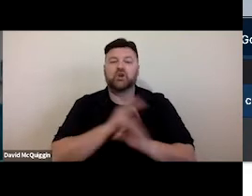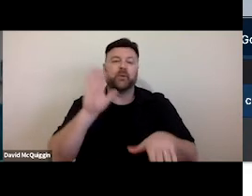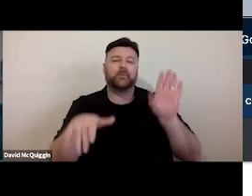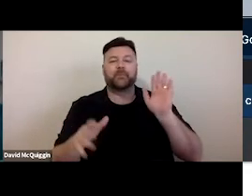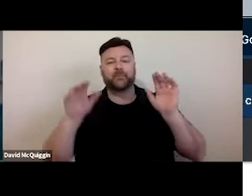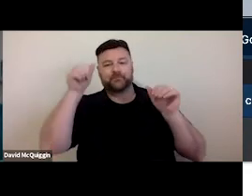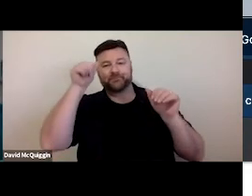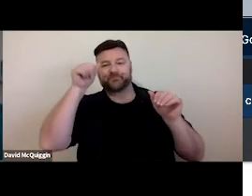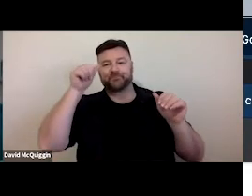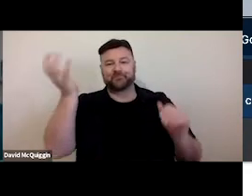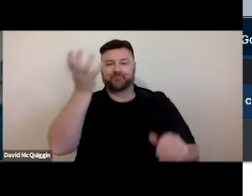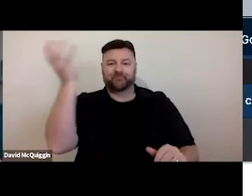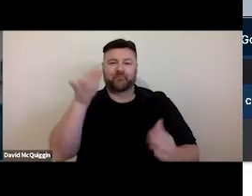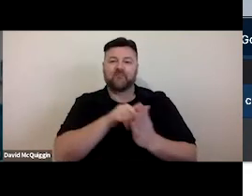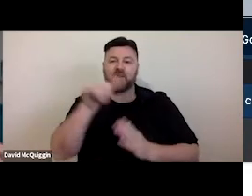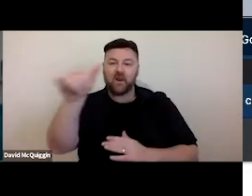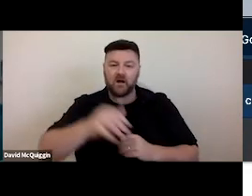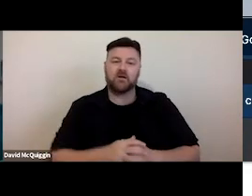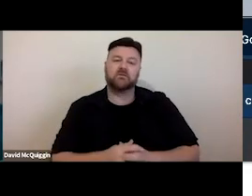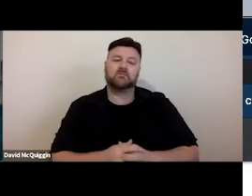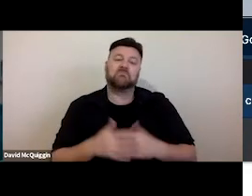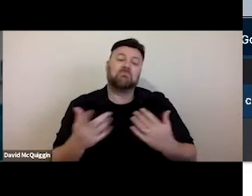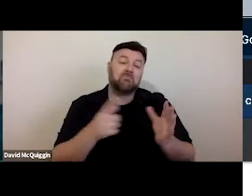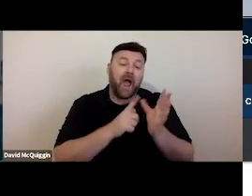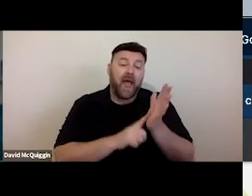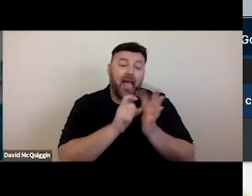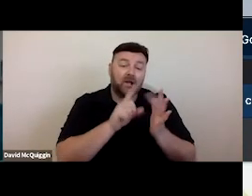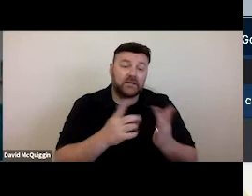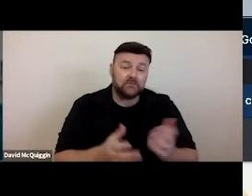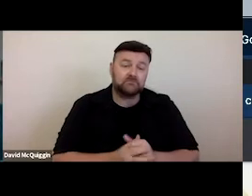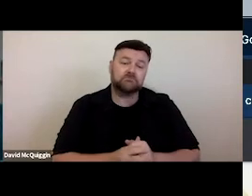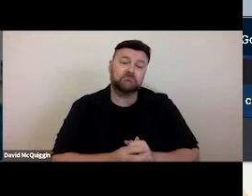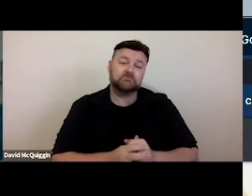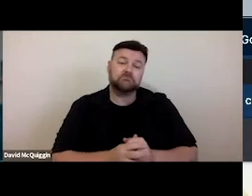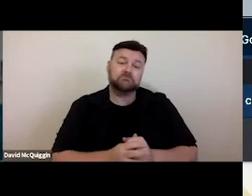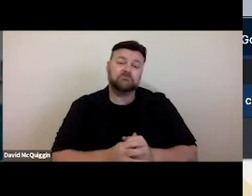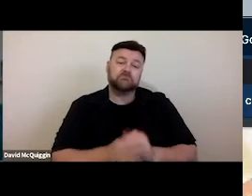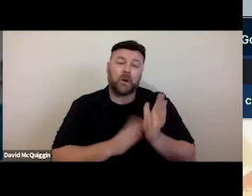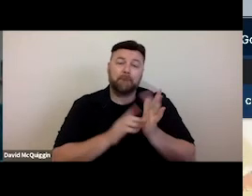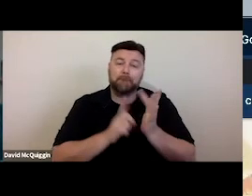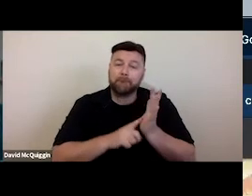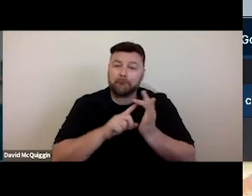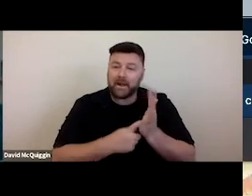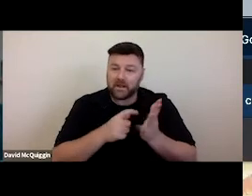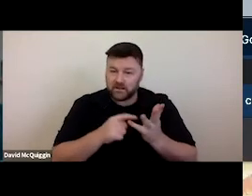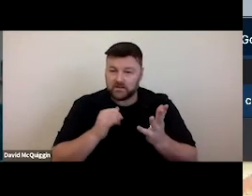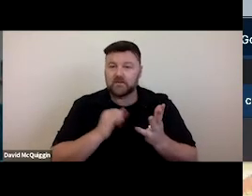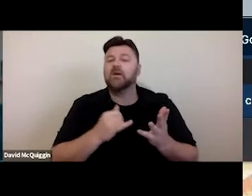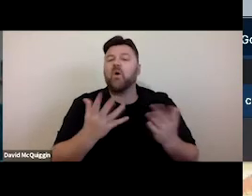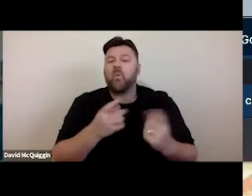Aldi is on their list, News Corp, Millers.